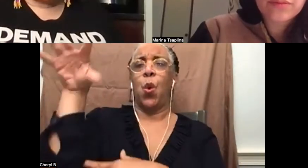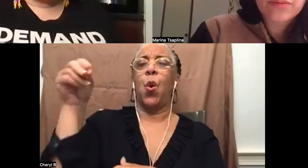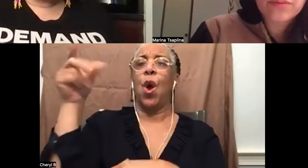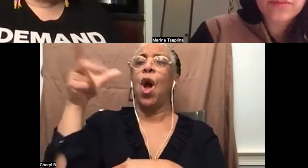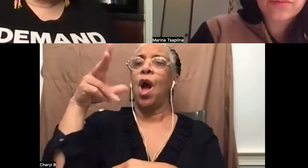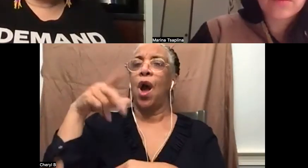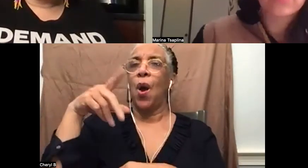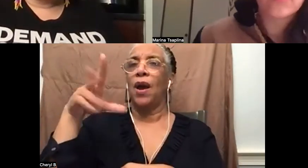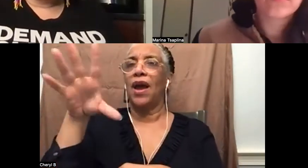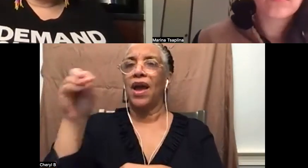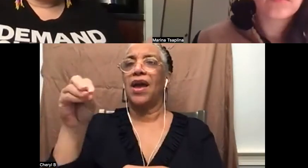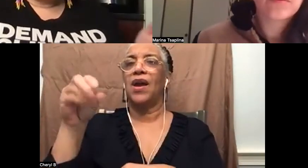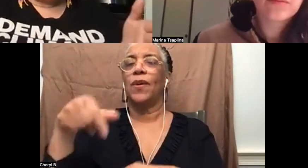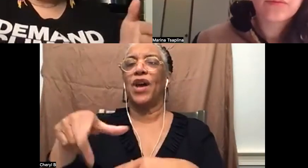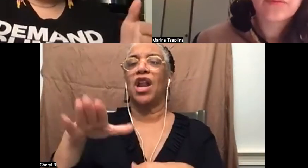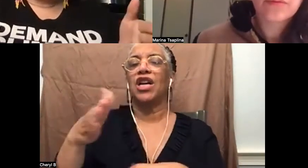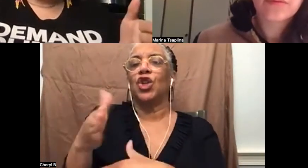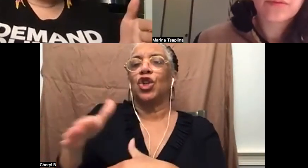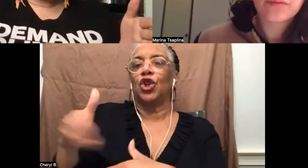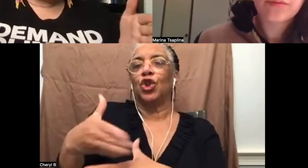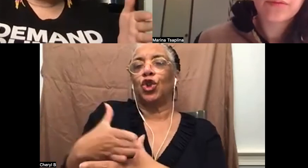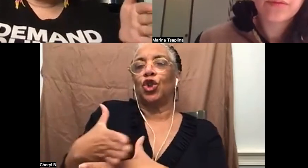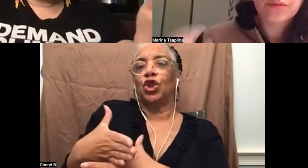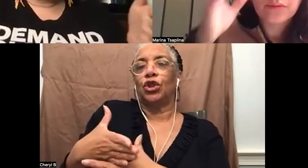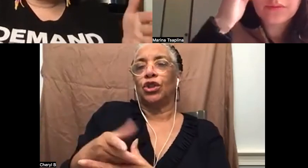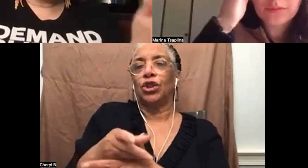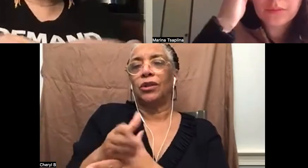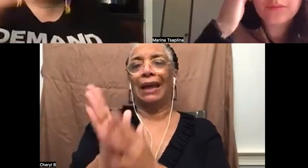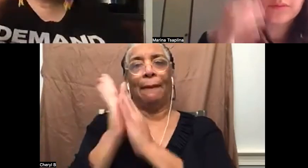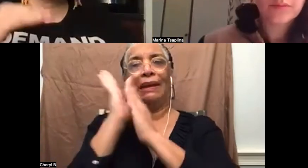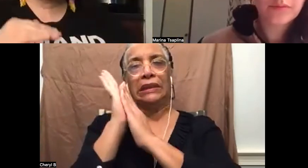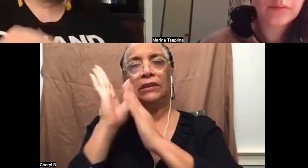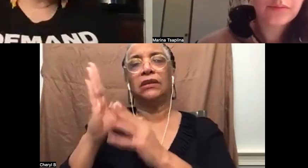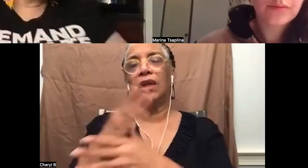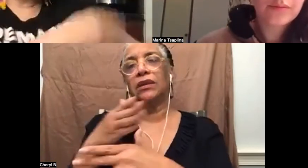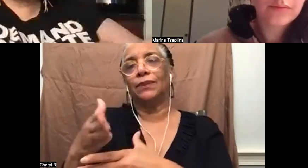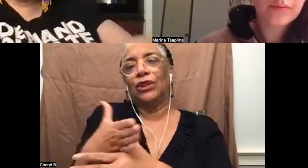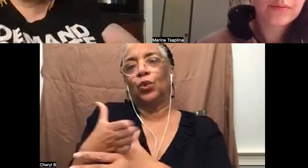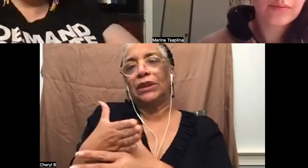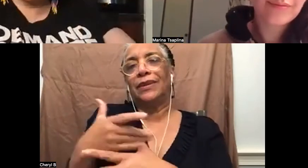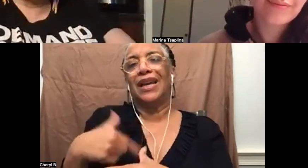to put boxes and things underneath people's arms